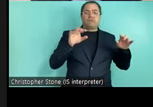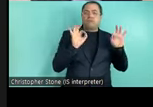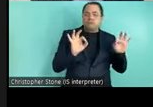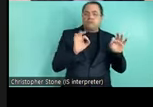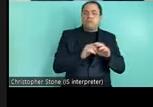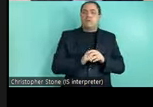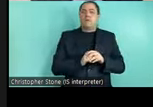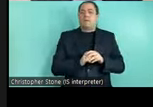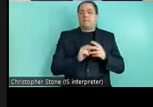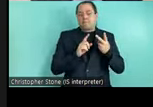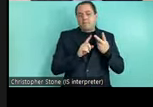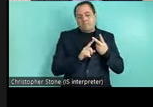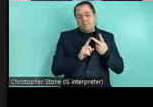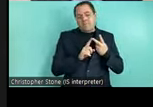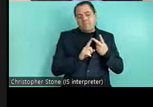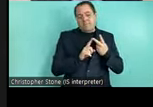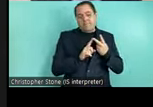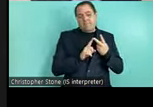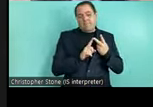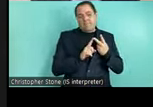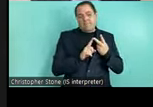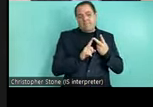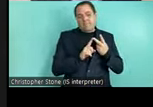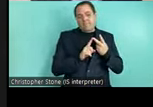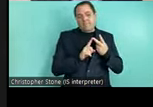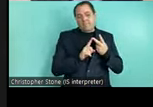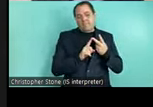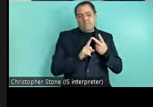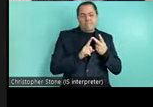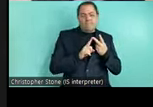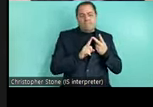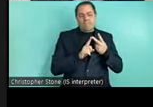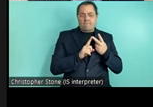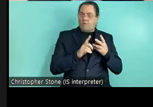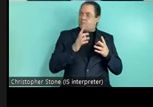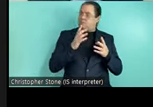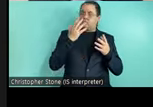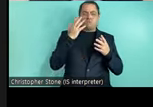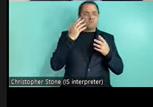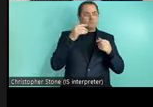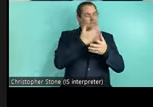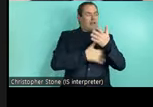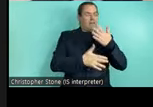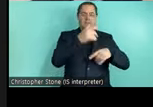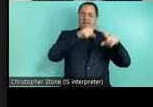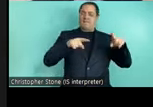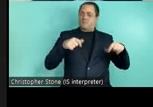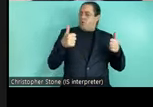you know this this diversity that we're 15:05:15 trying to create and also to be able